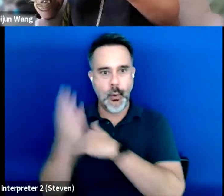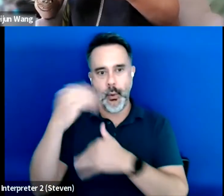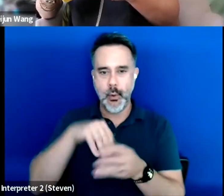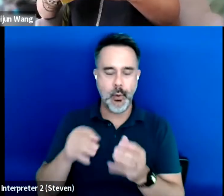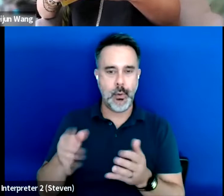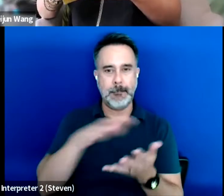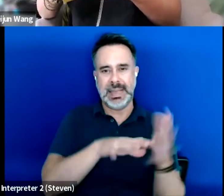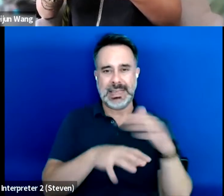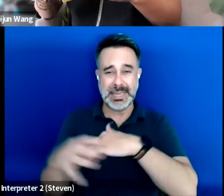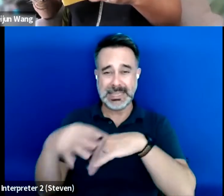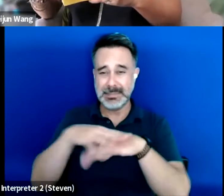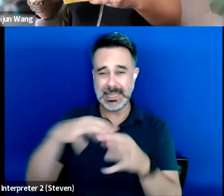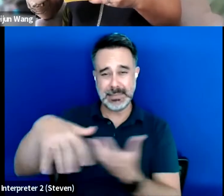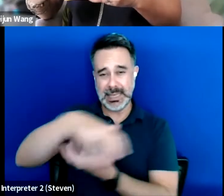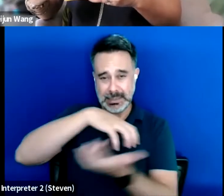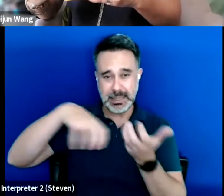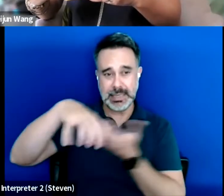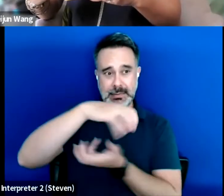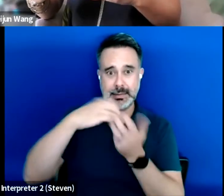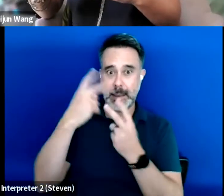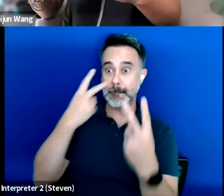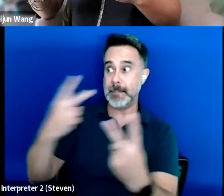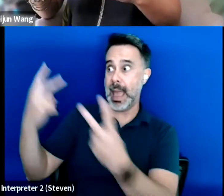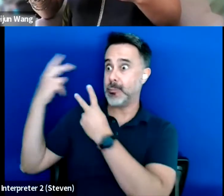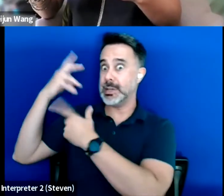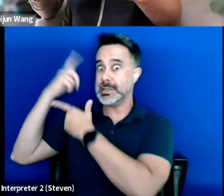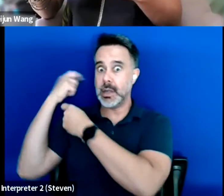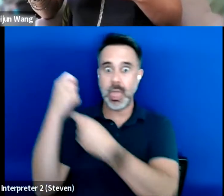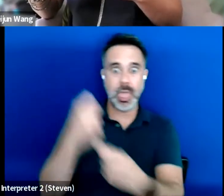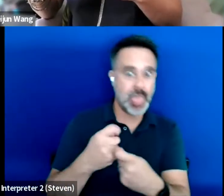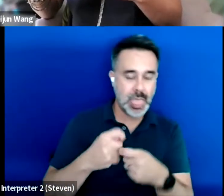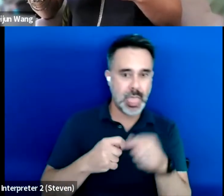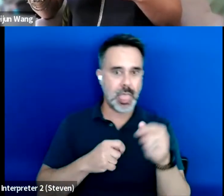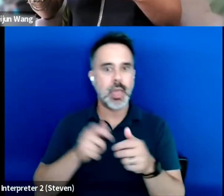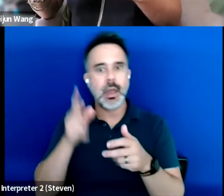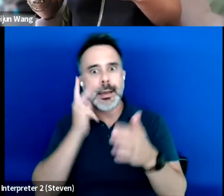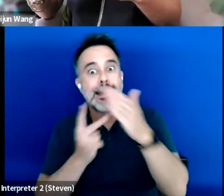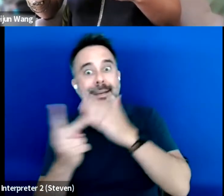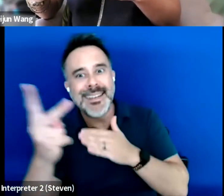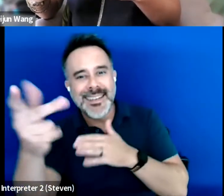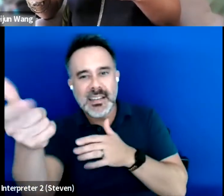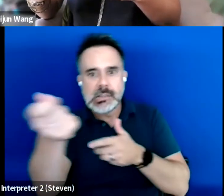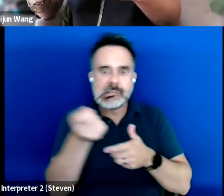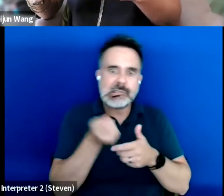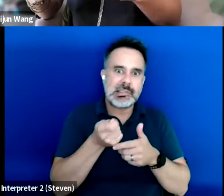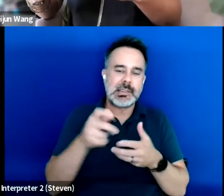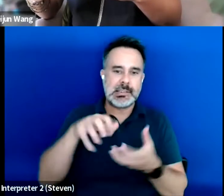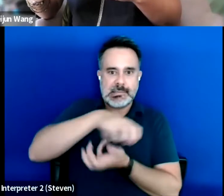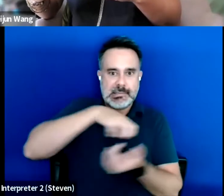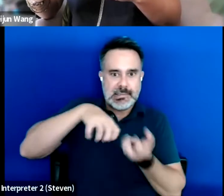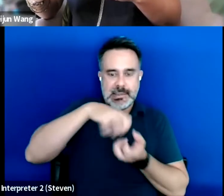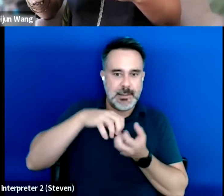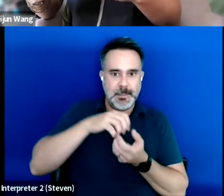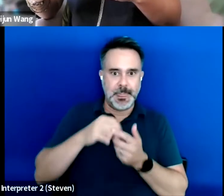Thousands of books have already been written on the subject by actual literary, scholarly, M.F.A.-degreed, award-winning people.